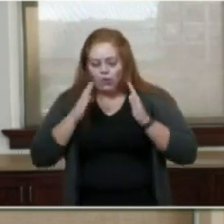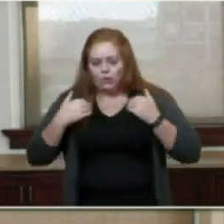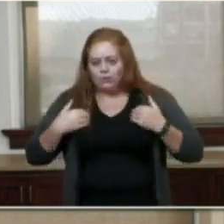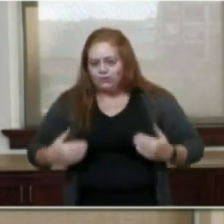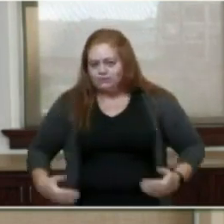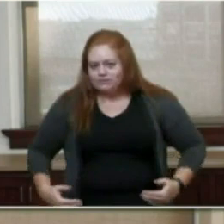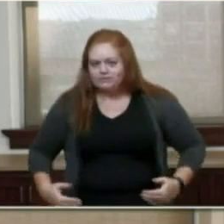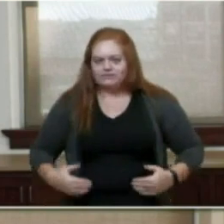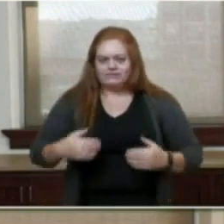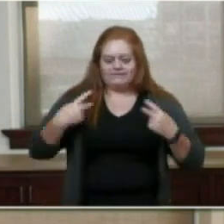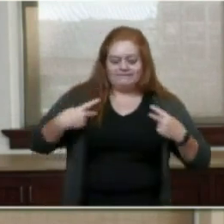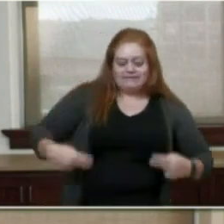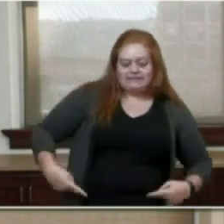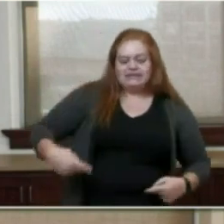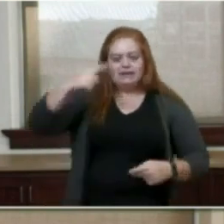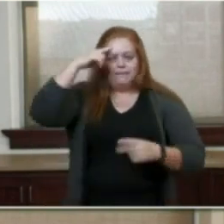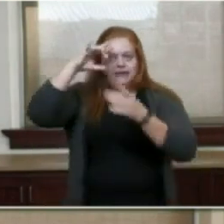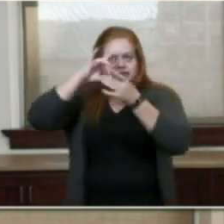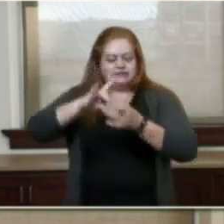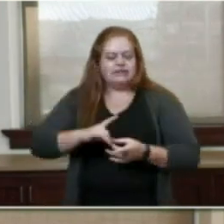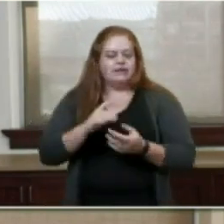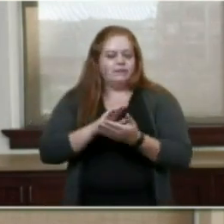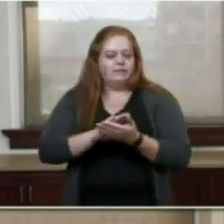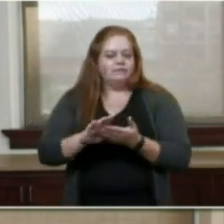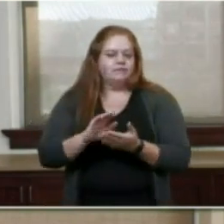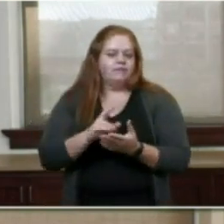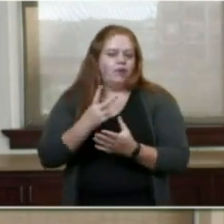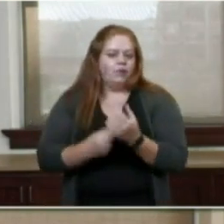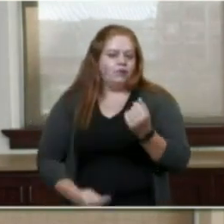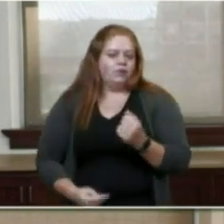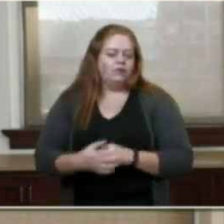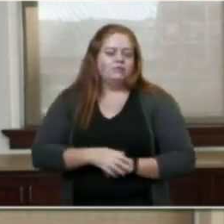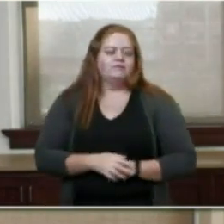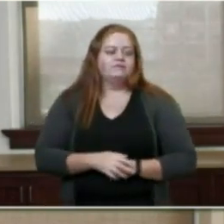mentally. During this time we want you to be informed but take breaks from the